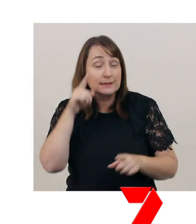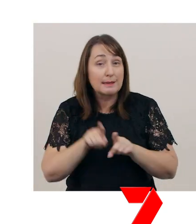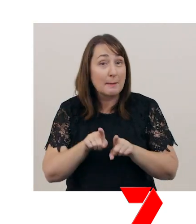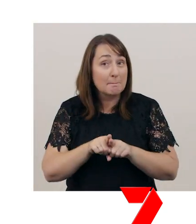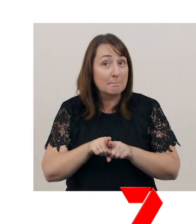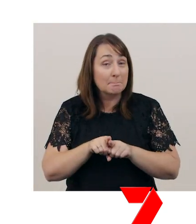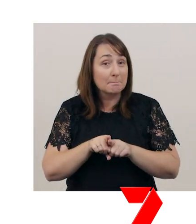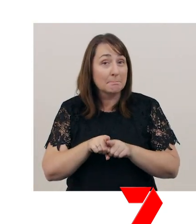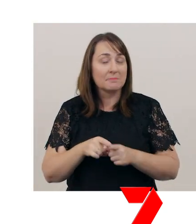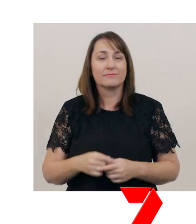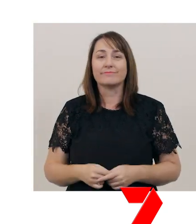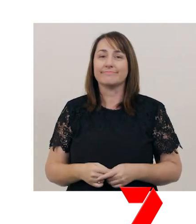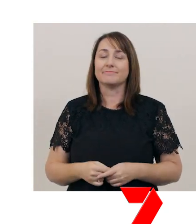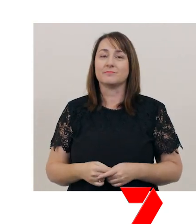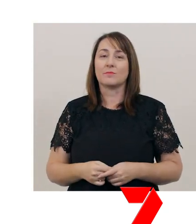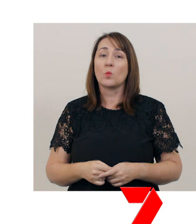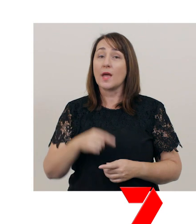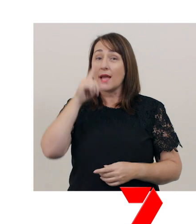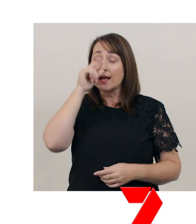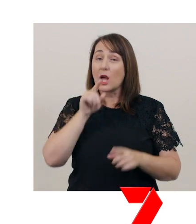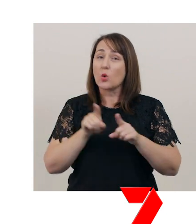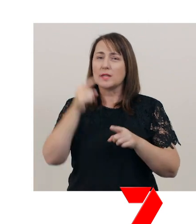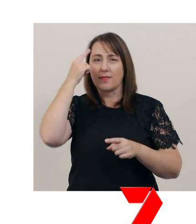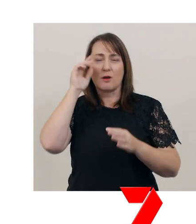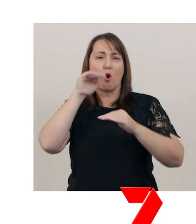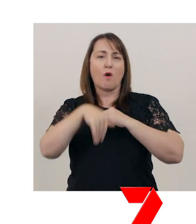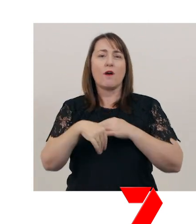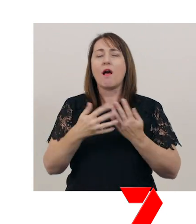When we think about modality, we can also think about degrees of probability.